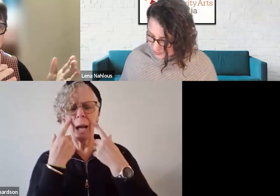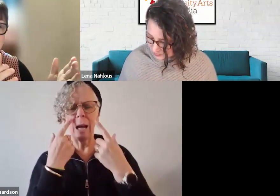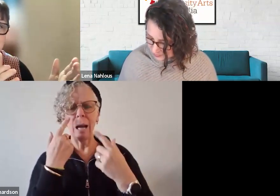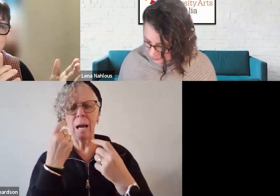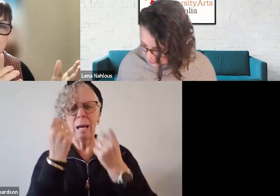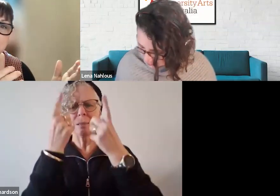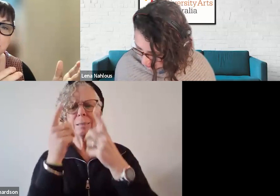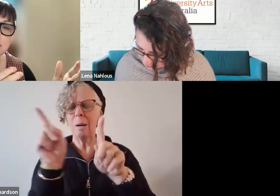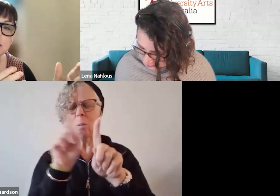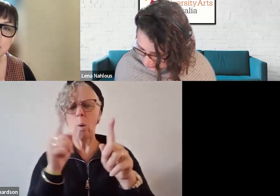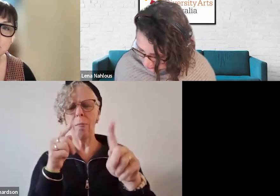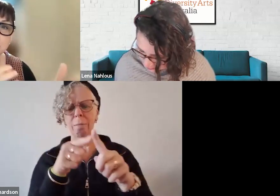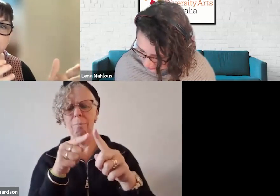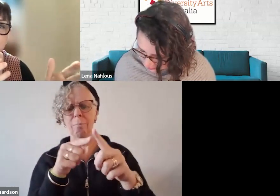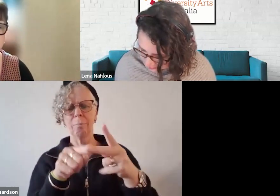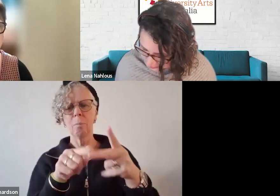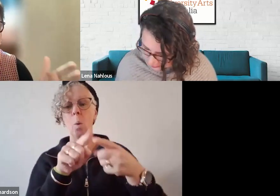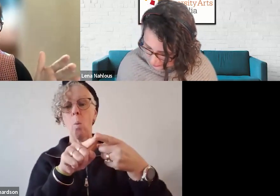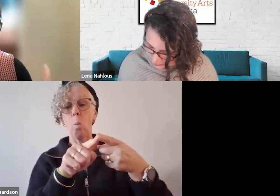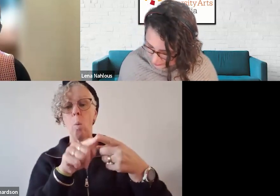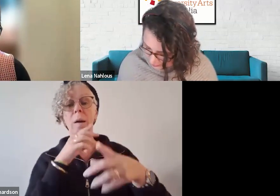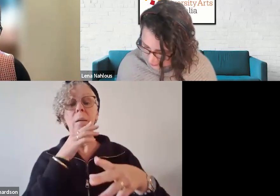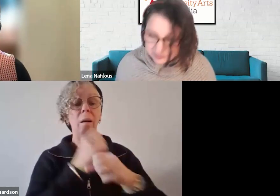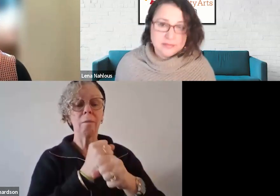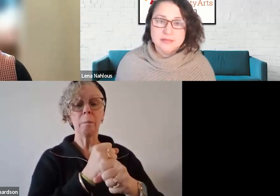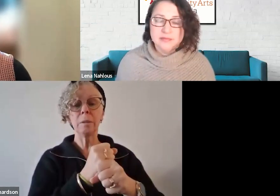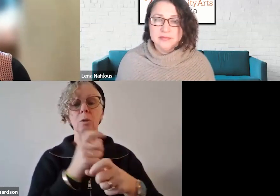So one element is government control or authority,